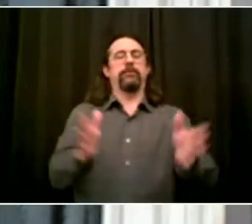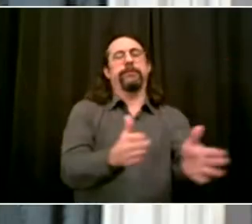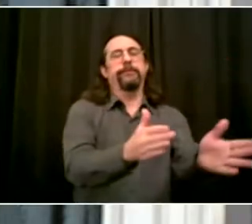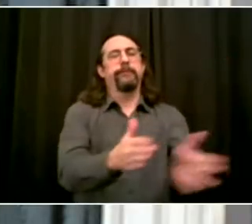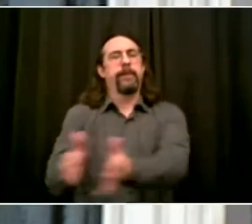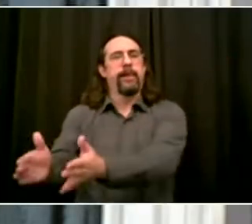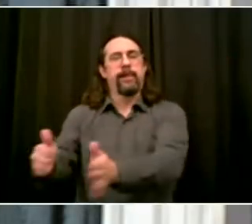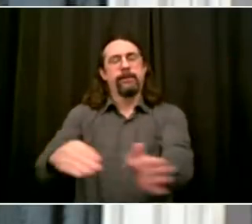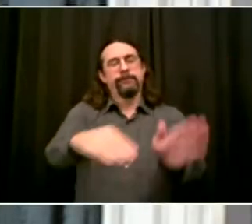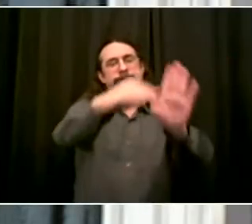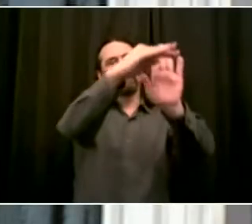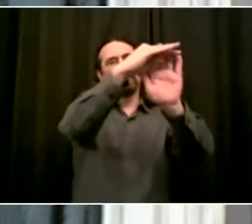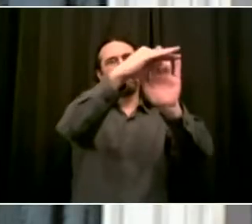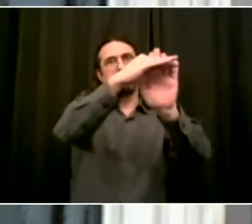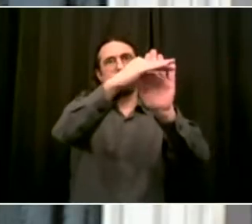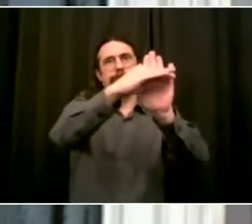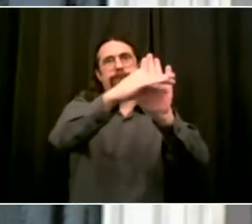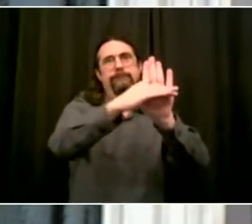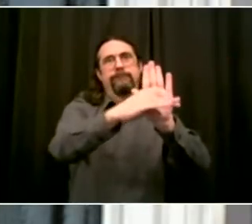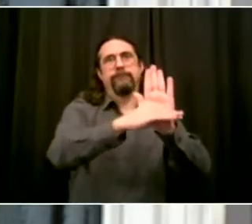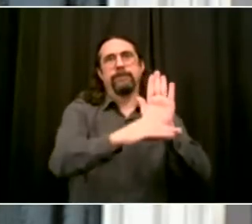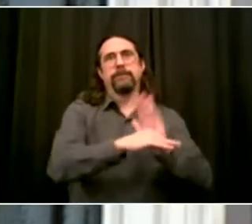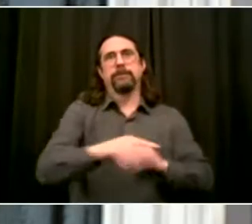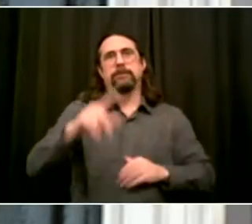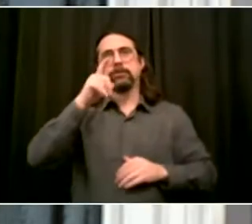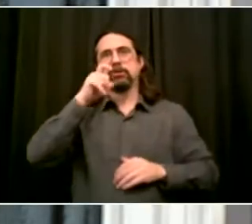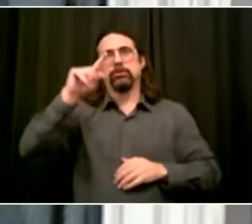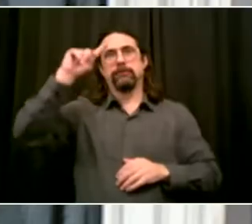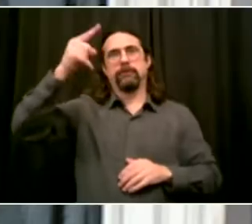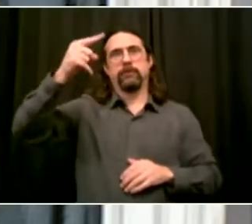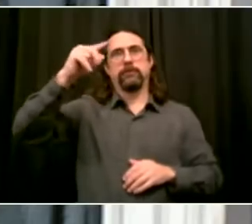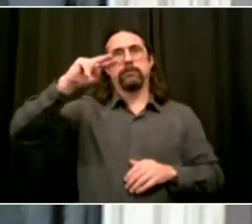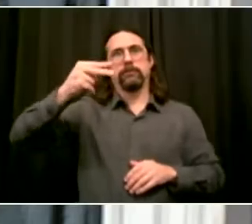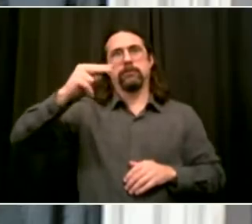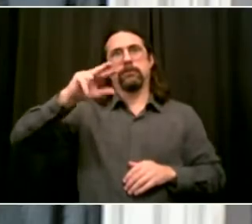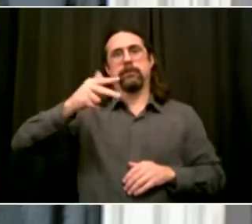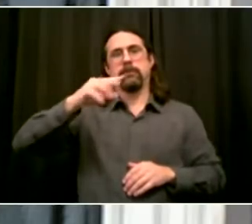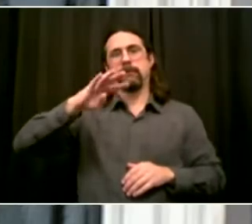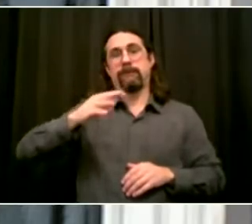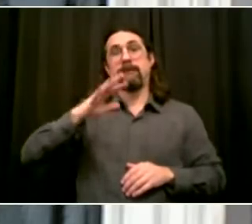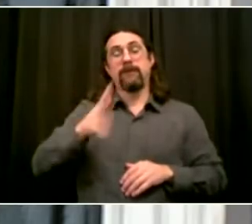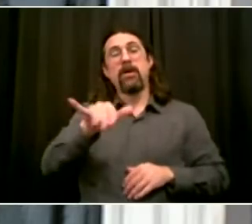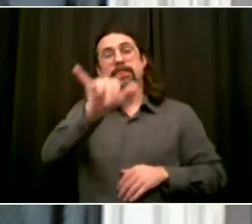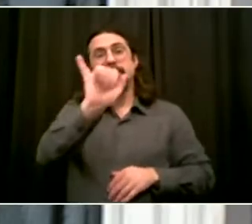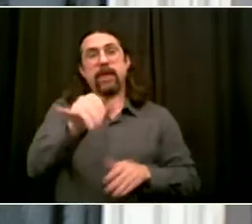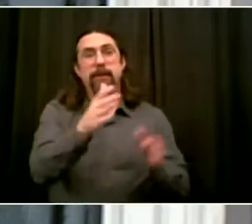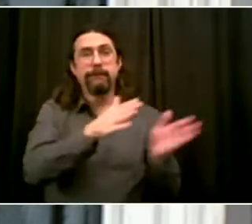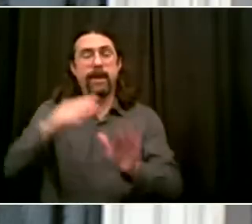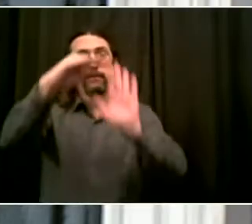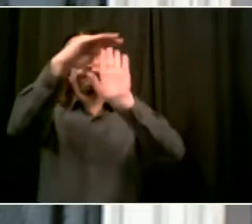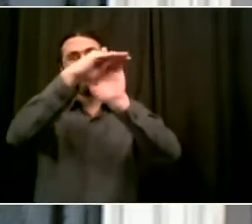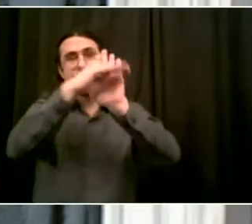THAT P PANL WILL BE CONDUCTED IN COORDINATION WITH NEW YORK STATE AS WELL.